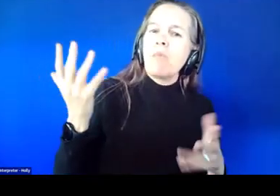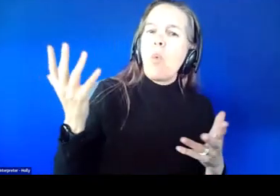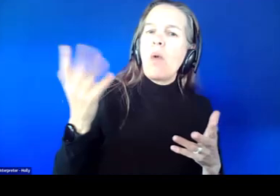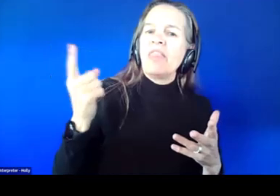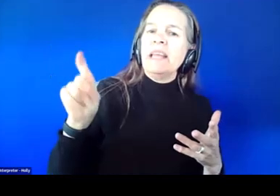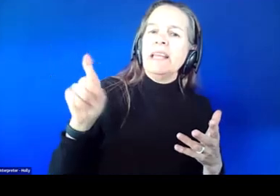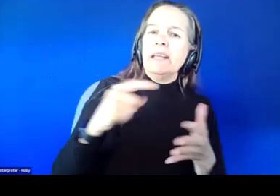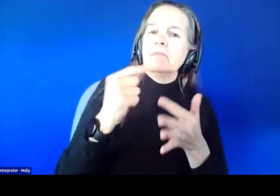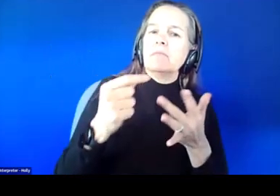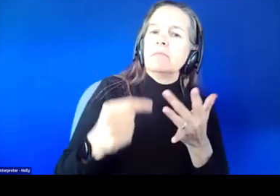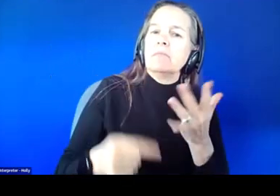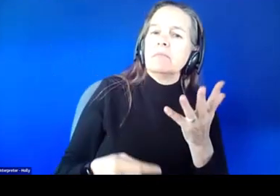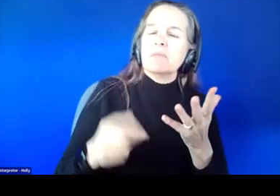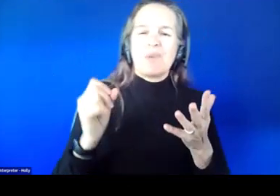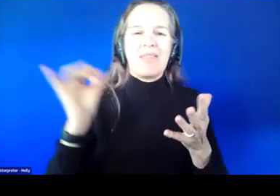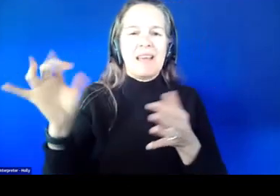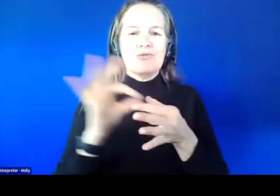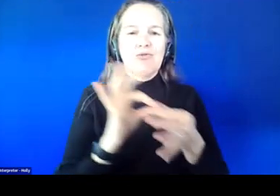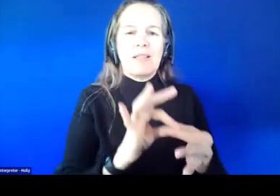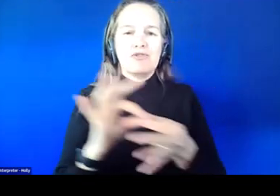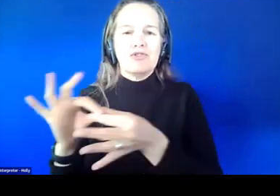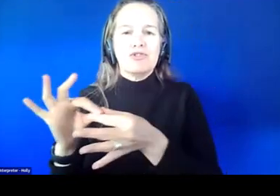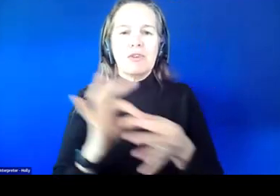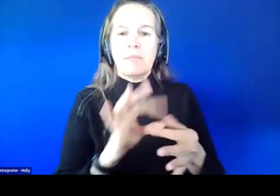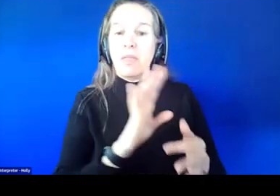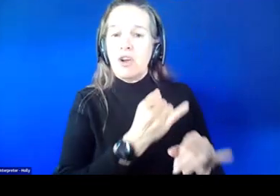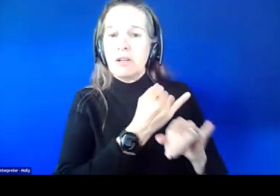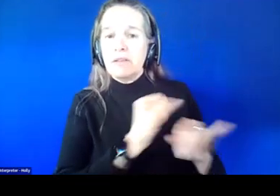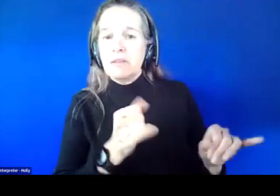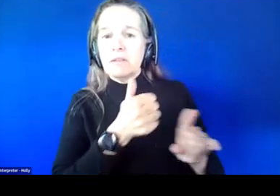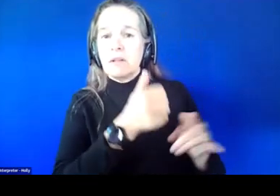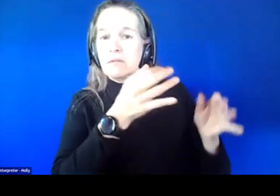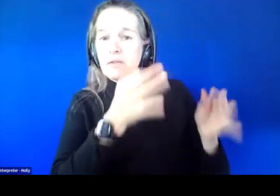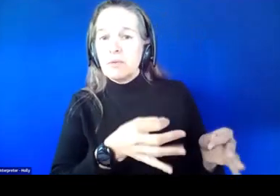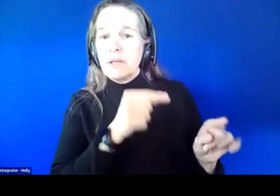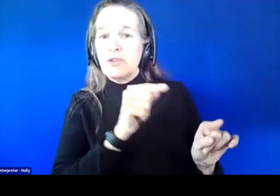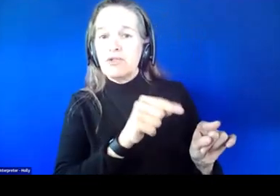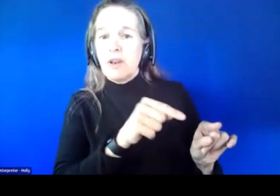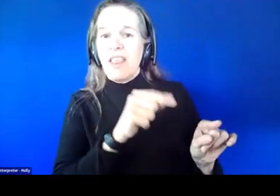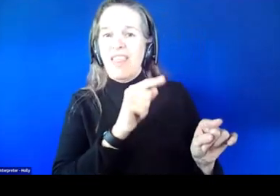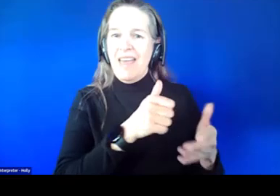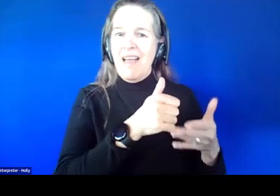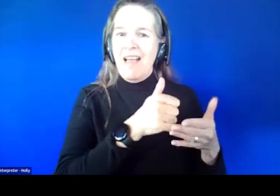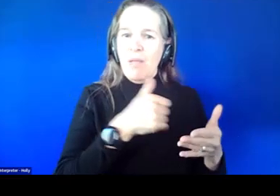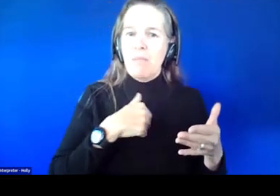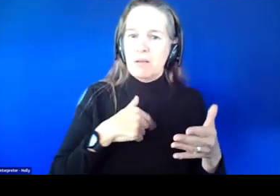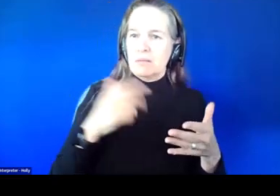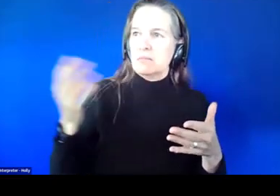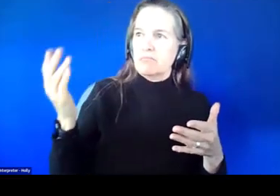relationship that tribal sovereignty and self-determination they're helping us guide the work um additionally